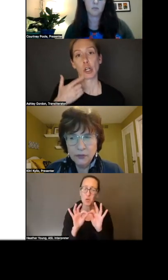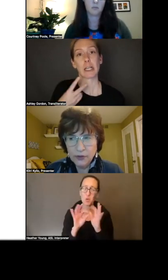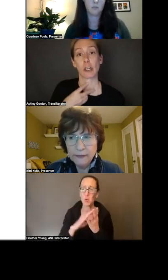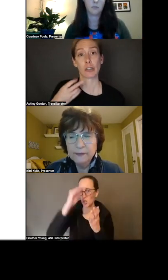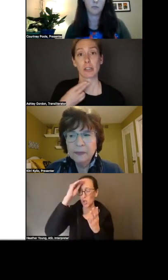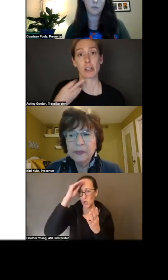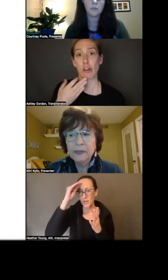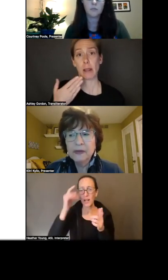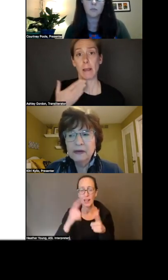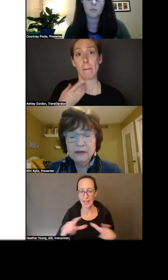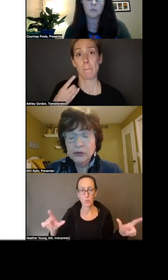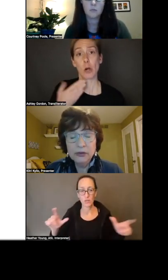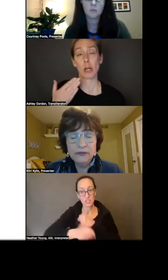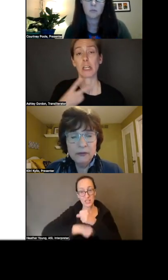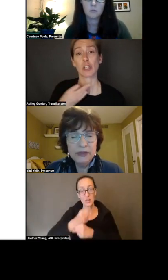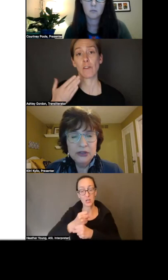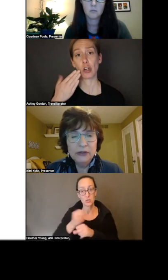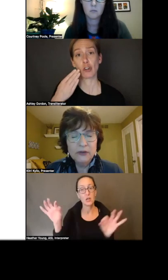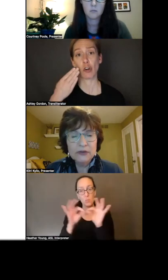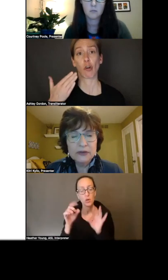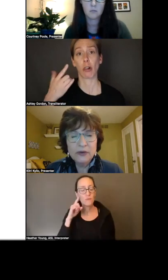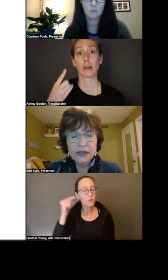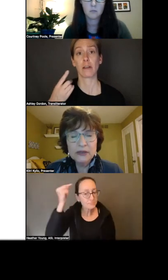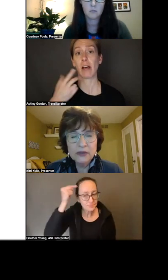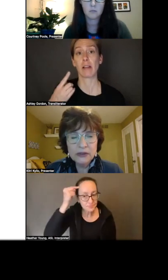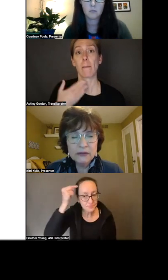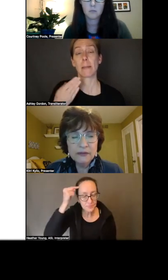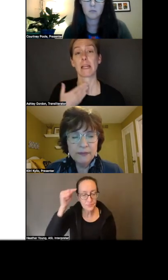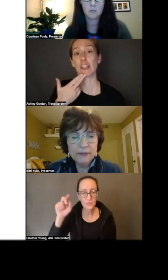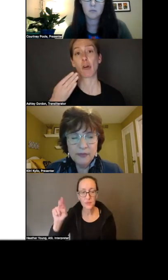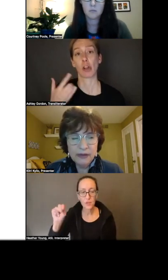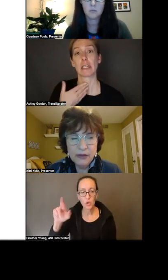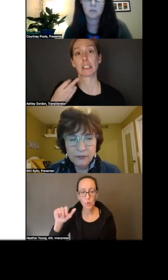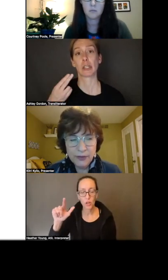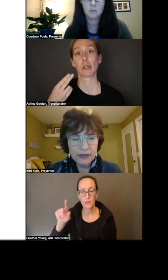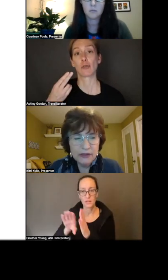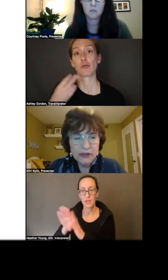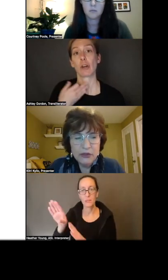for neural development in general. So its critical that, you know, if parents can cue